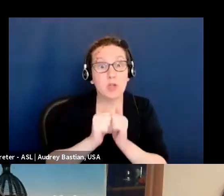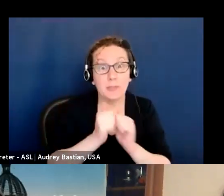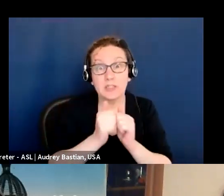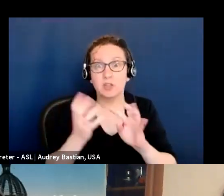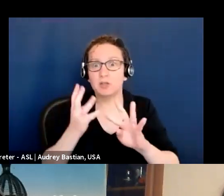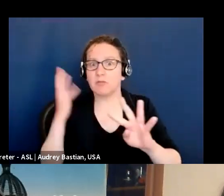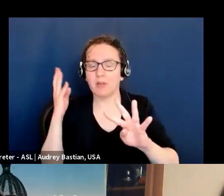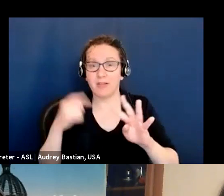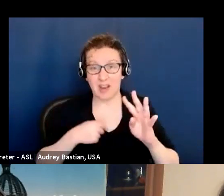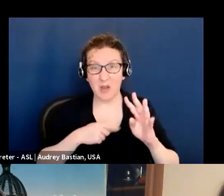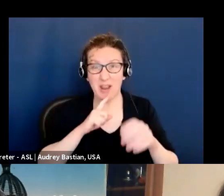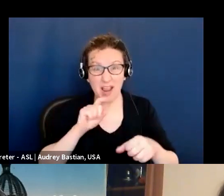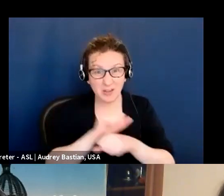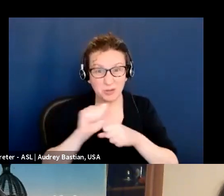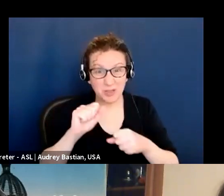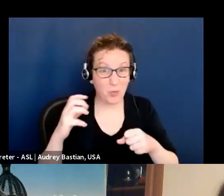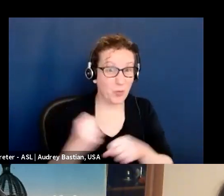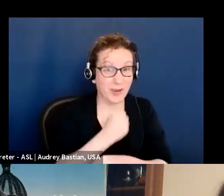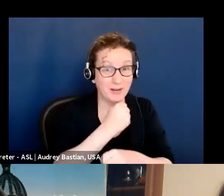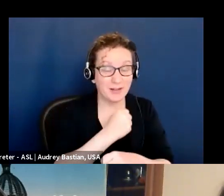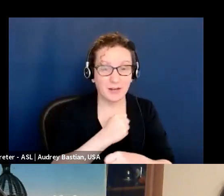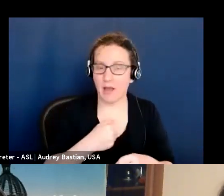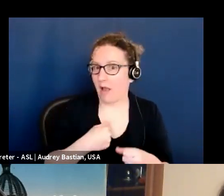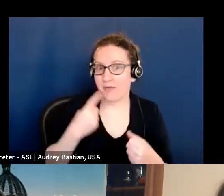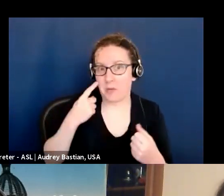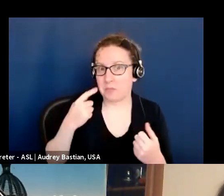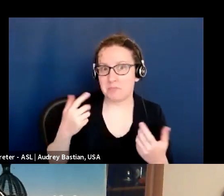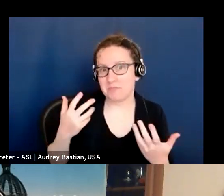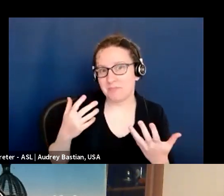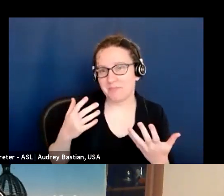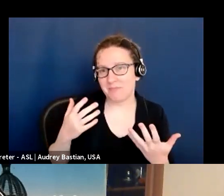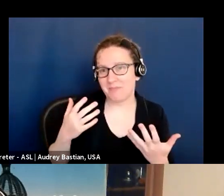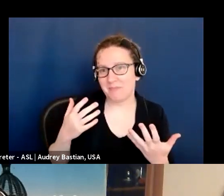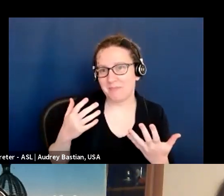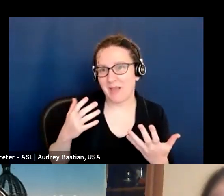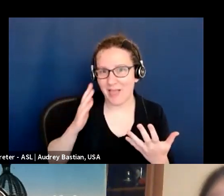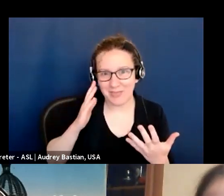I'm not I don't think like that, too. And I was like, no, I think that I will.